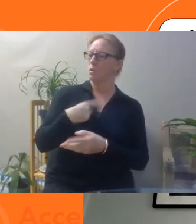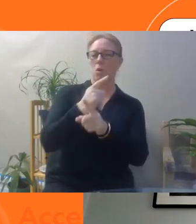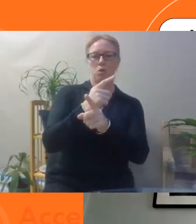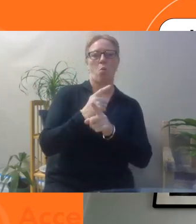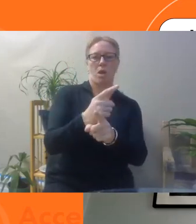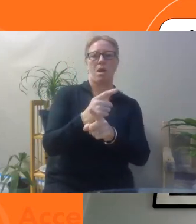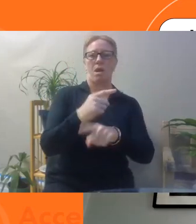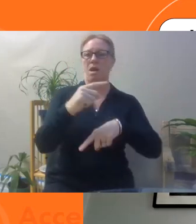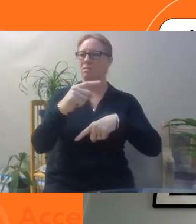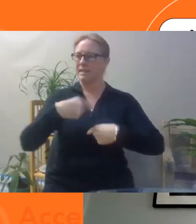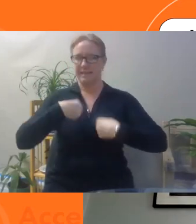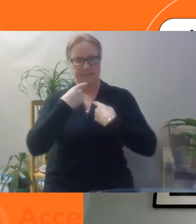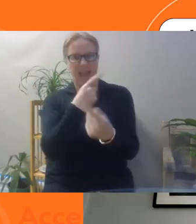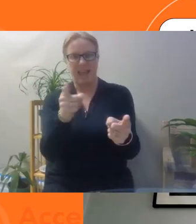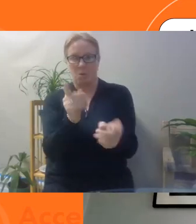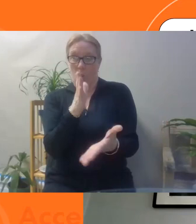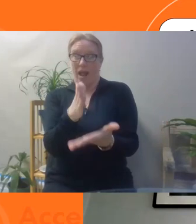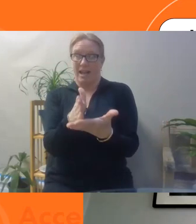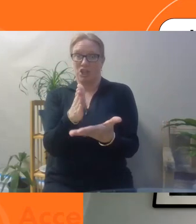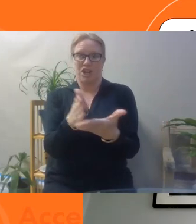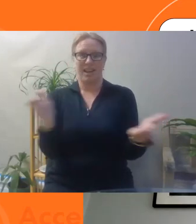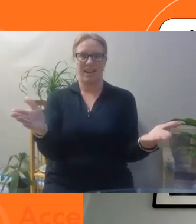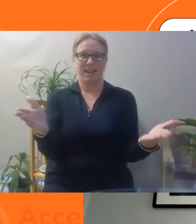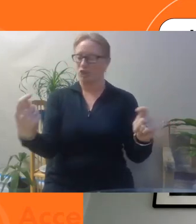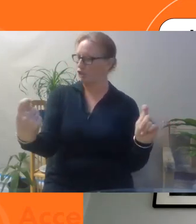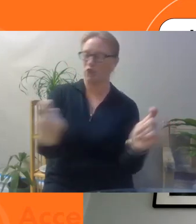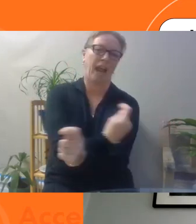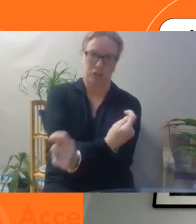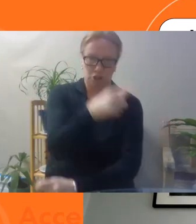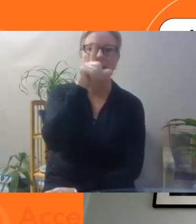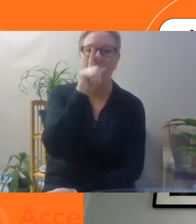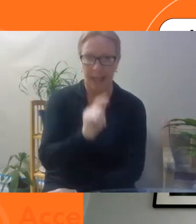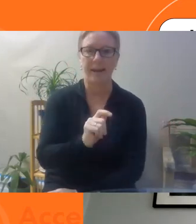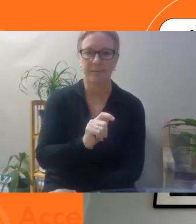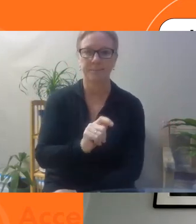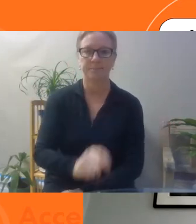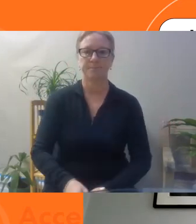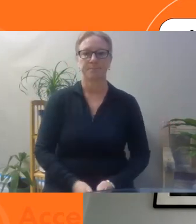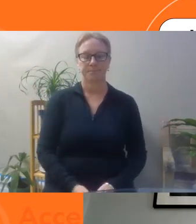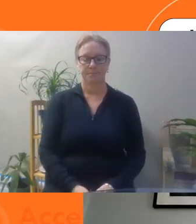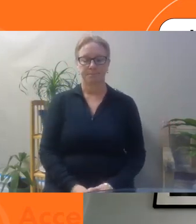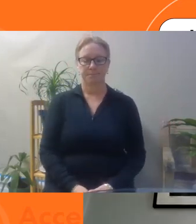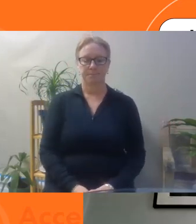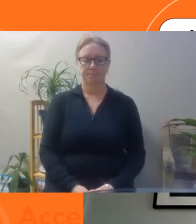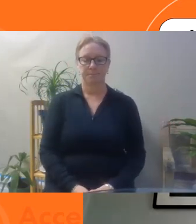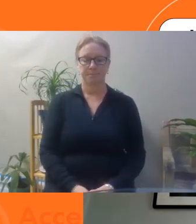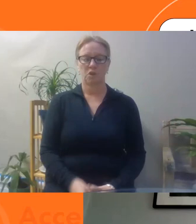us saying actually, let's change things. So approximately 20 years